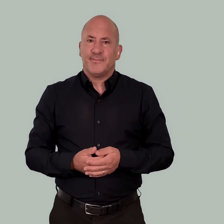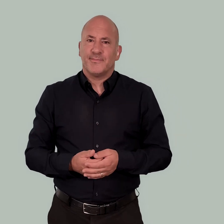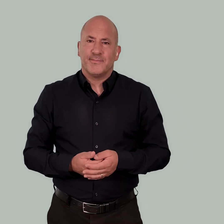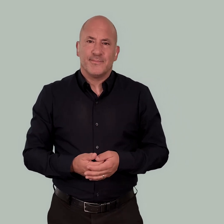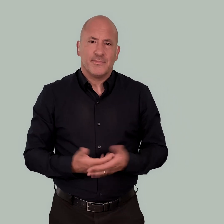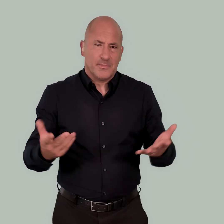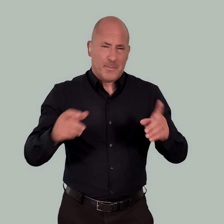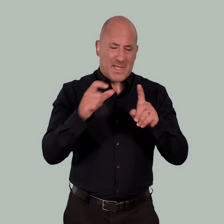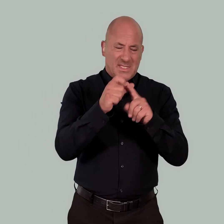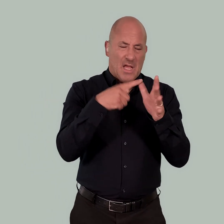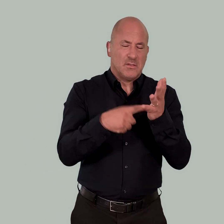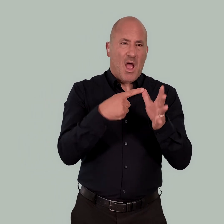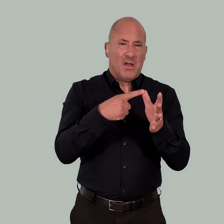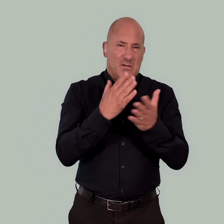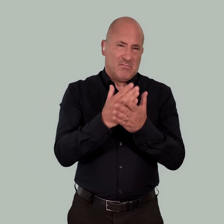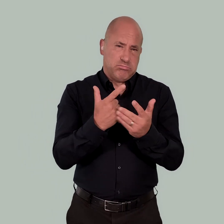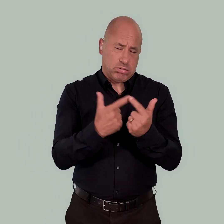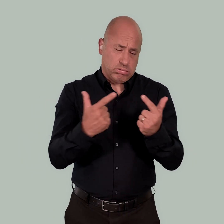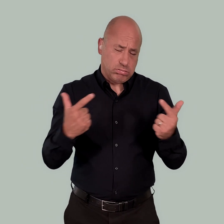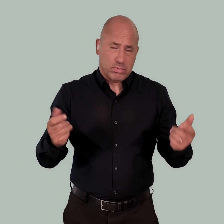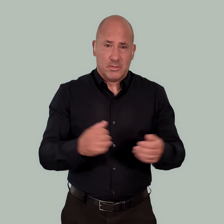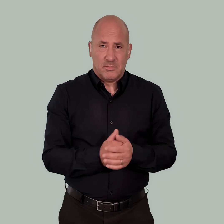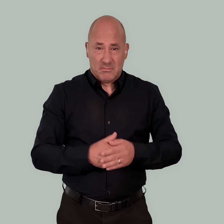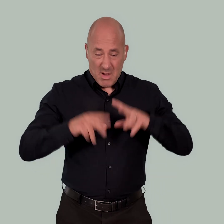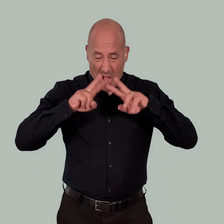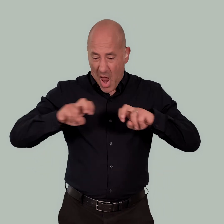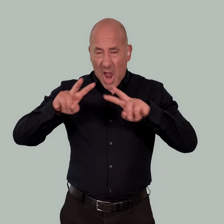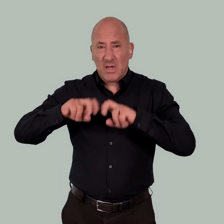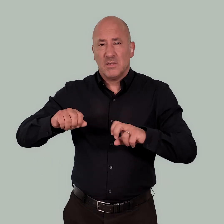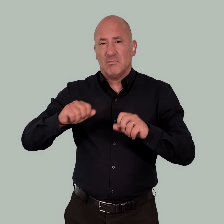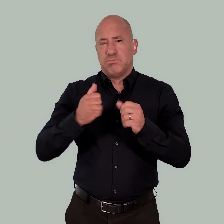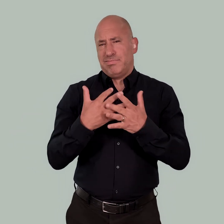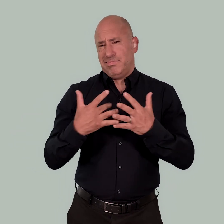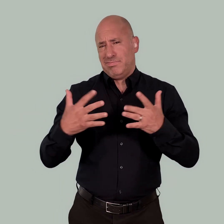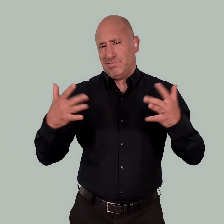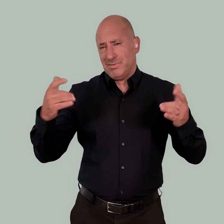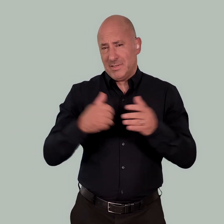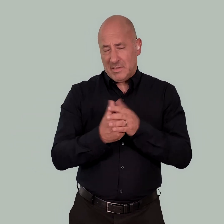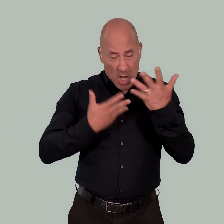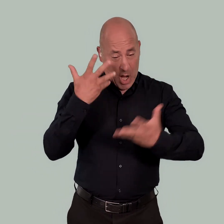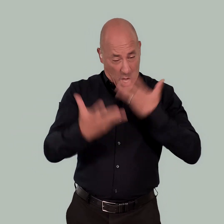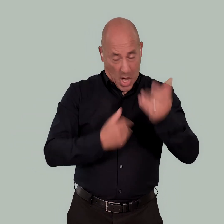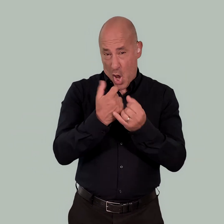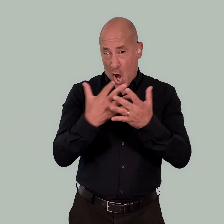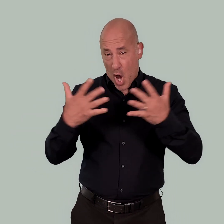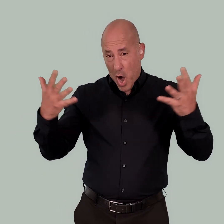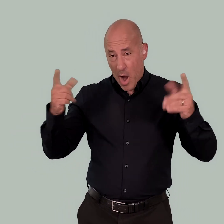664. There is a lot of data. Much analysis. Many words.